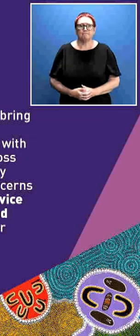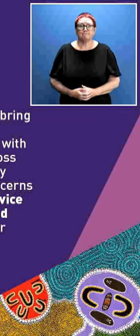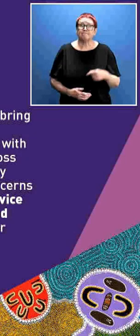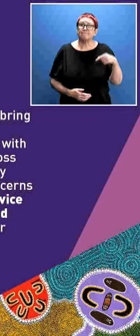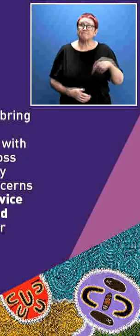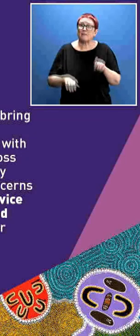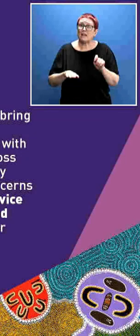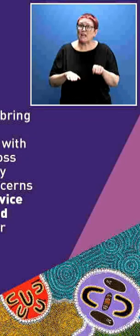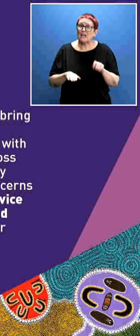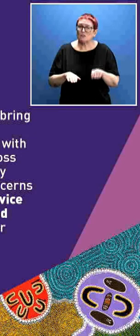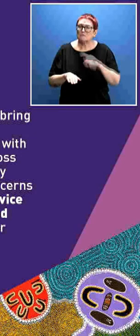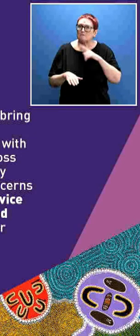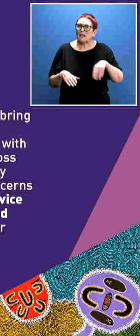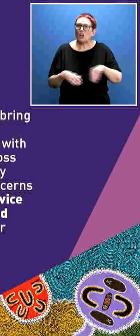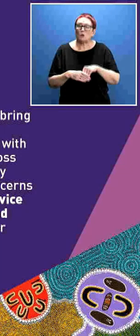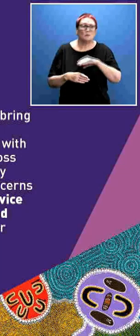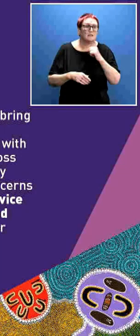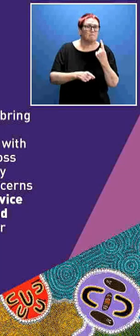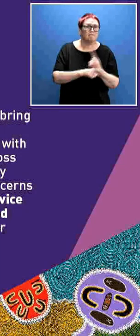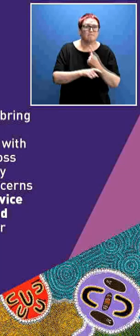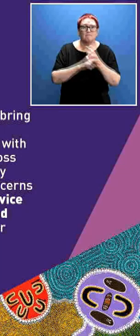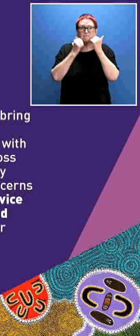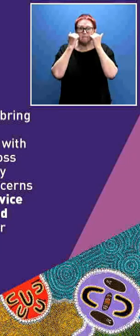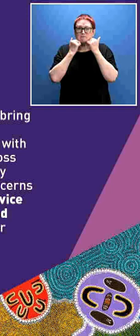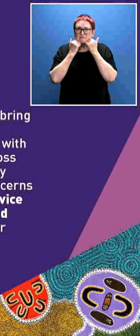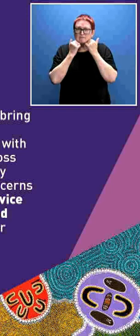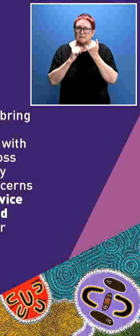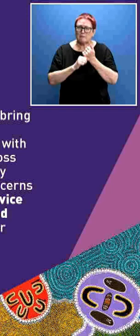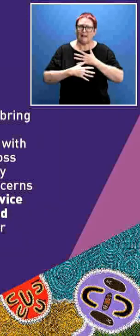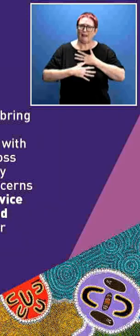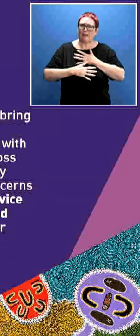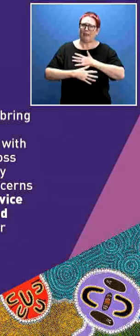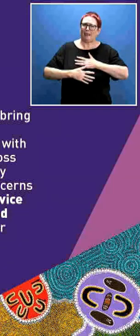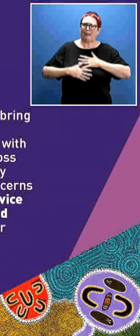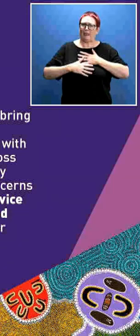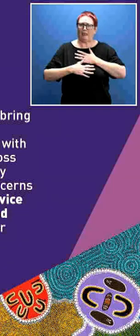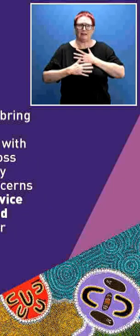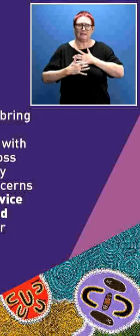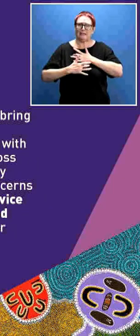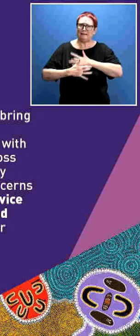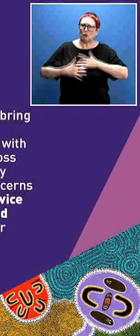This hearing will include evidence that may bring about different responses for people.